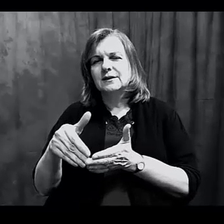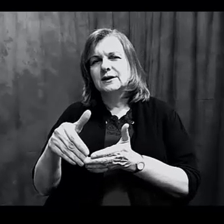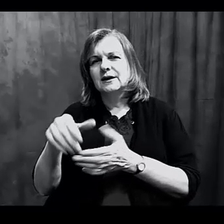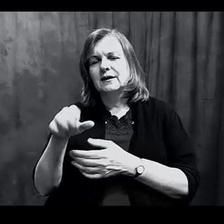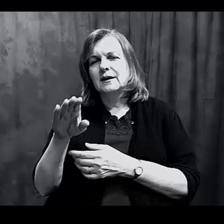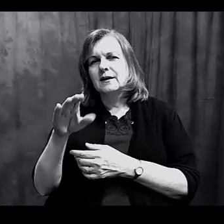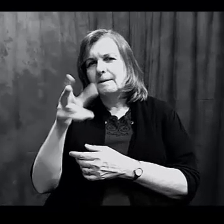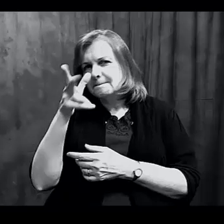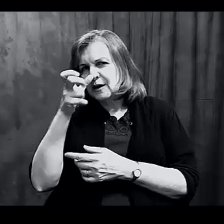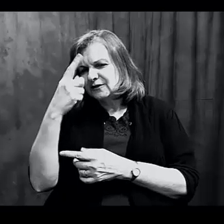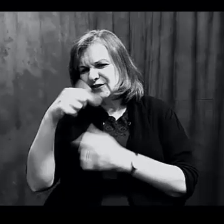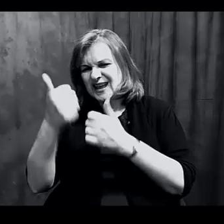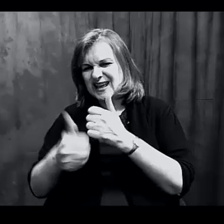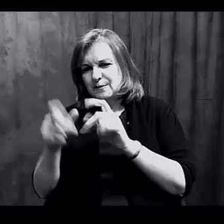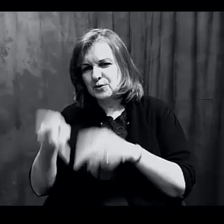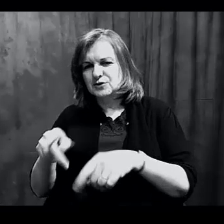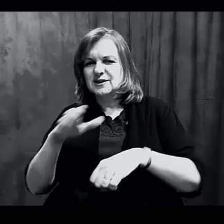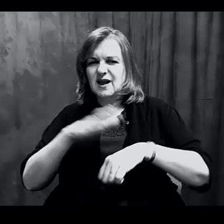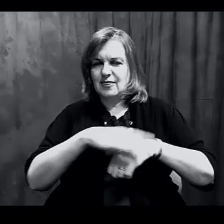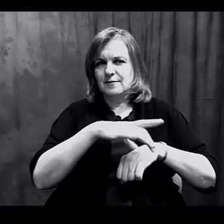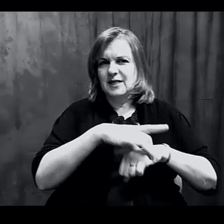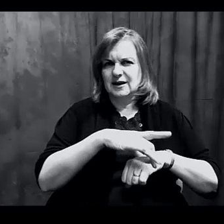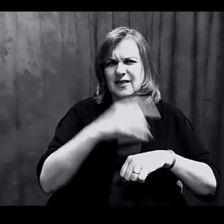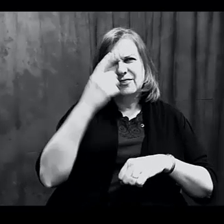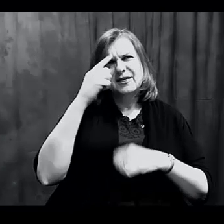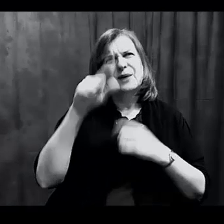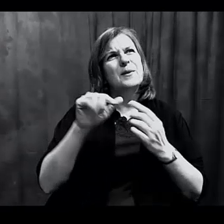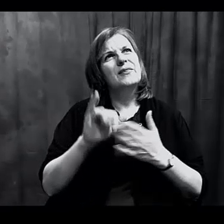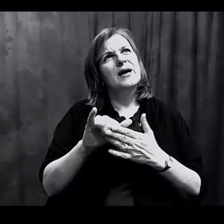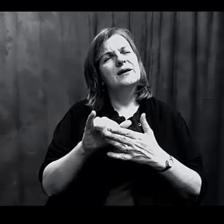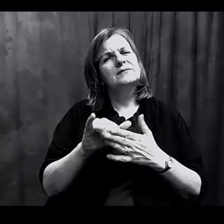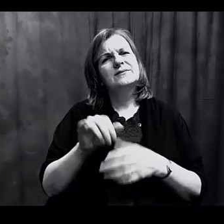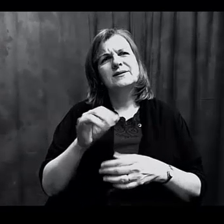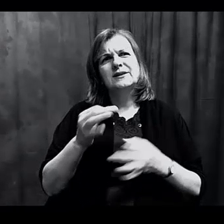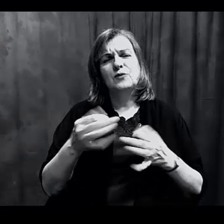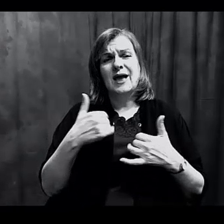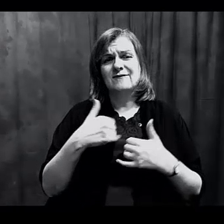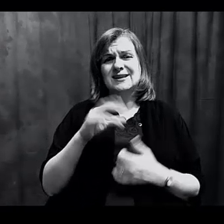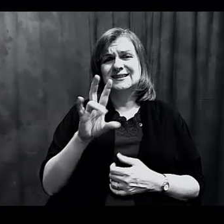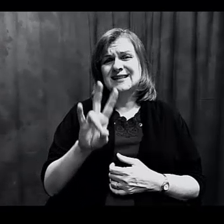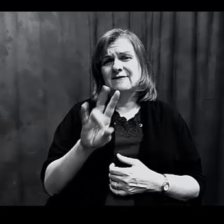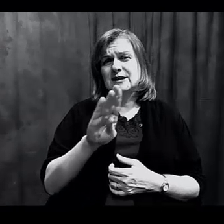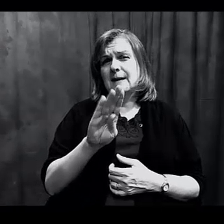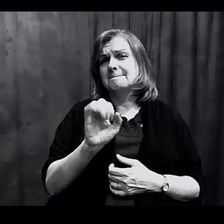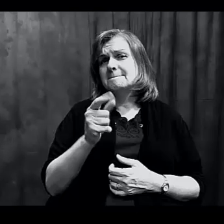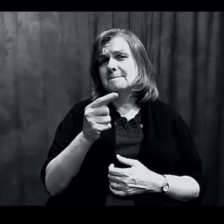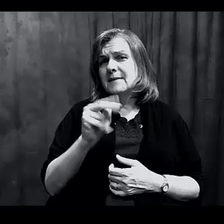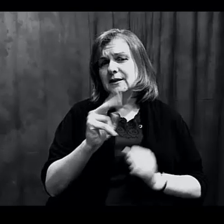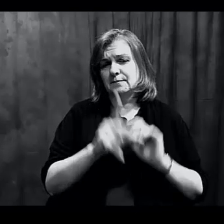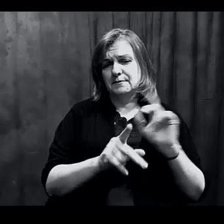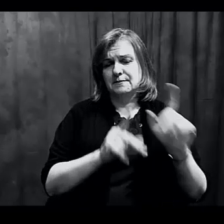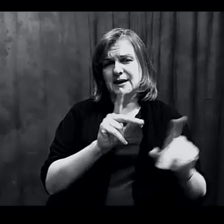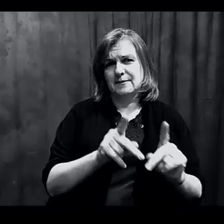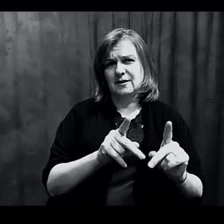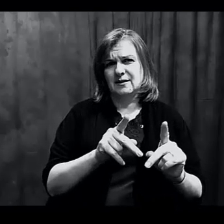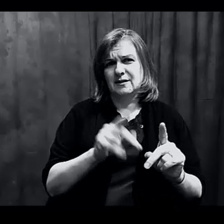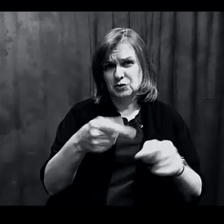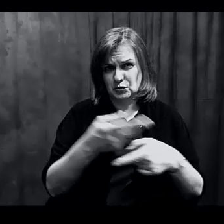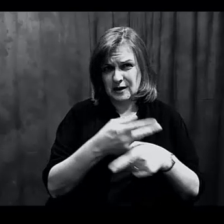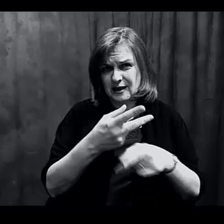but we also have a 4th one here that you might notice -- the extinct subphyla over here with the trilobites